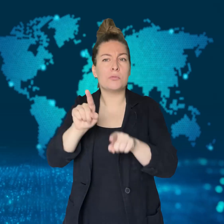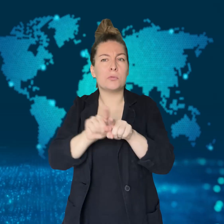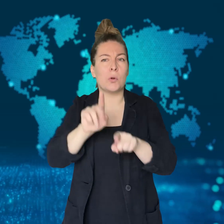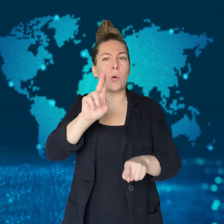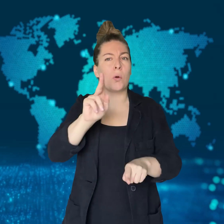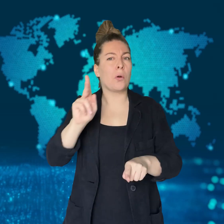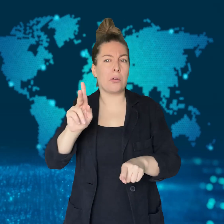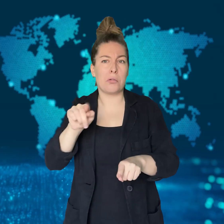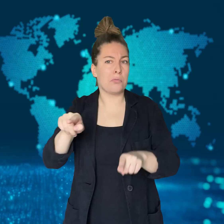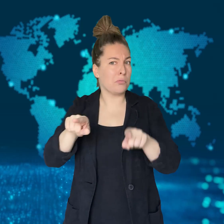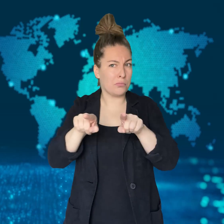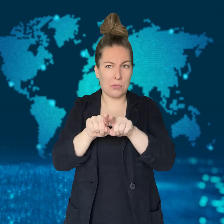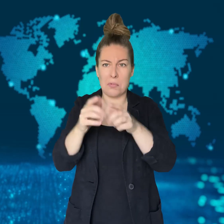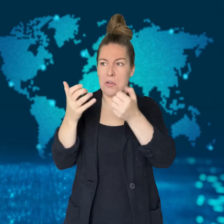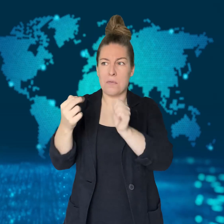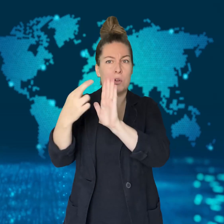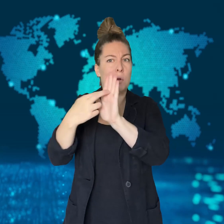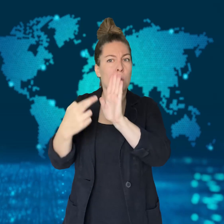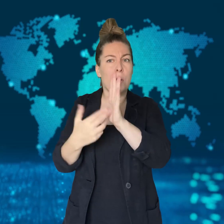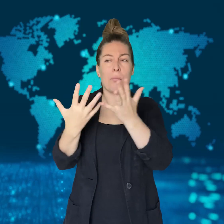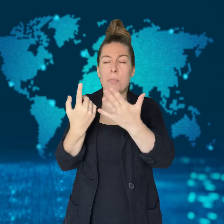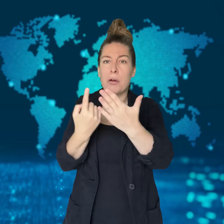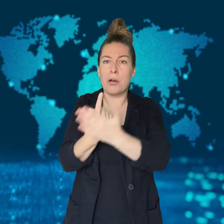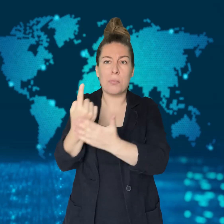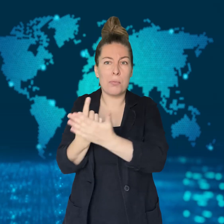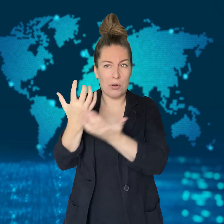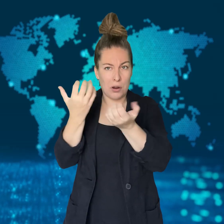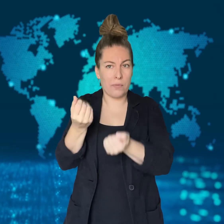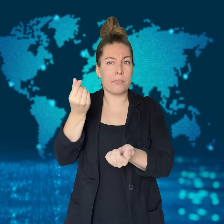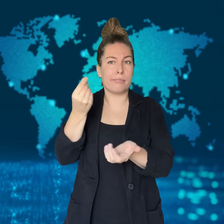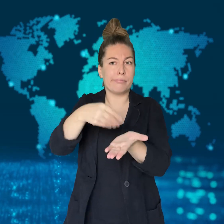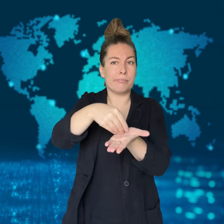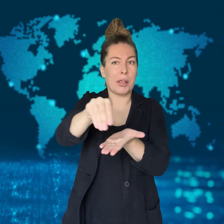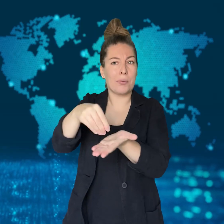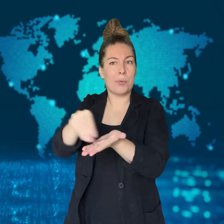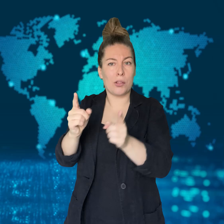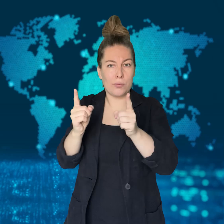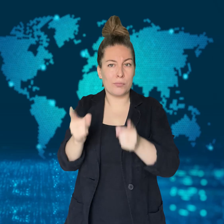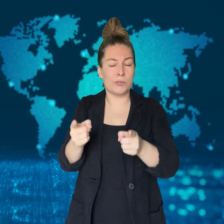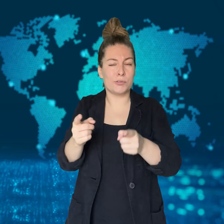including the EU and the UK.